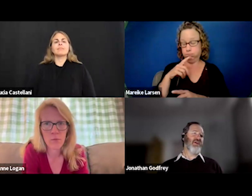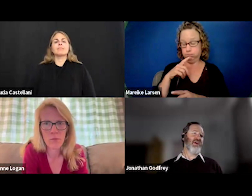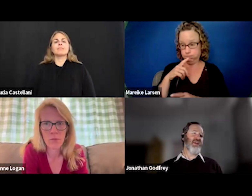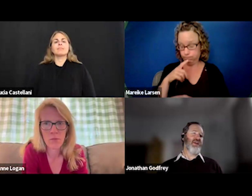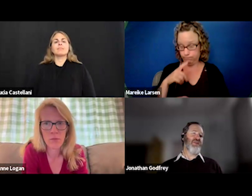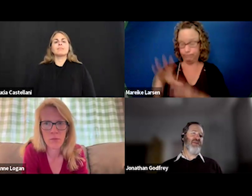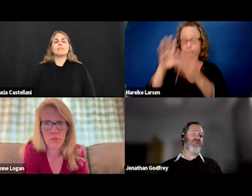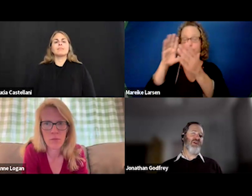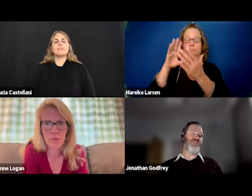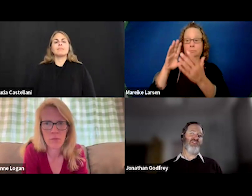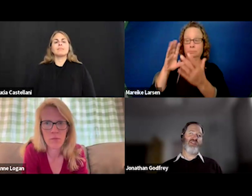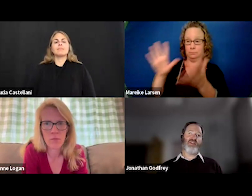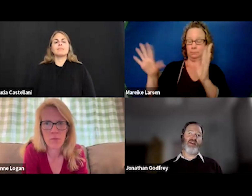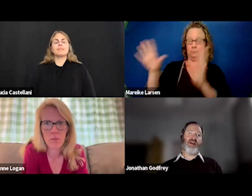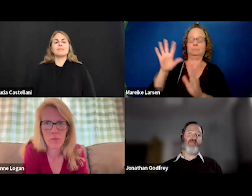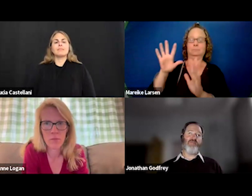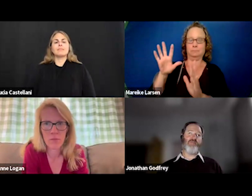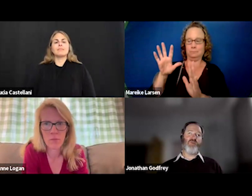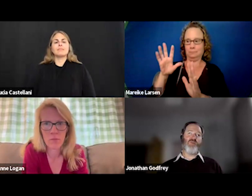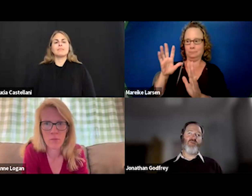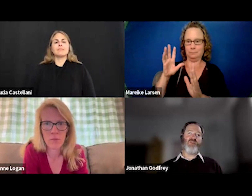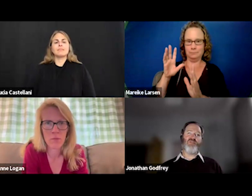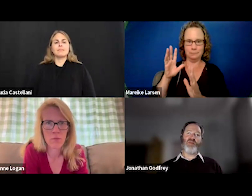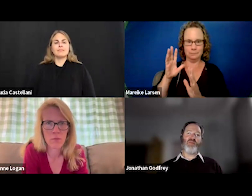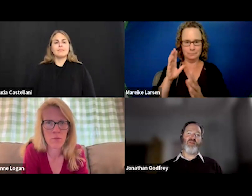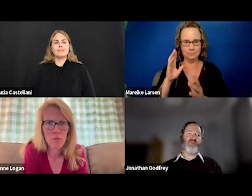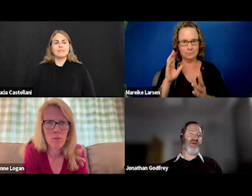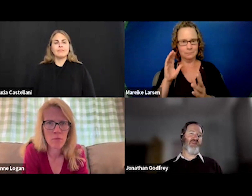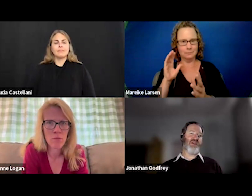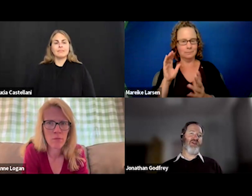And at that point, whether it's a member of the public